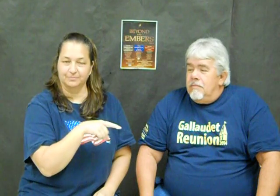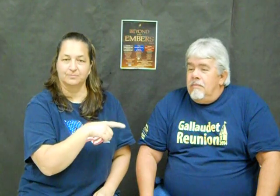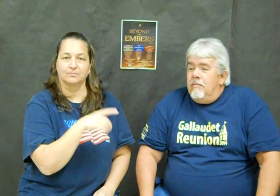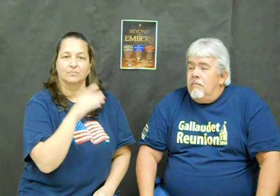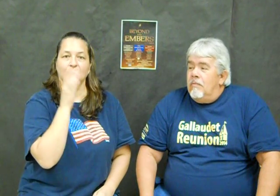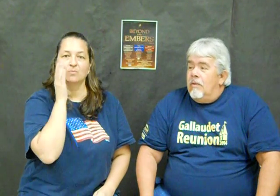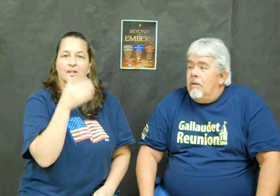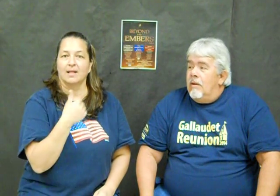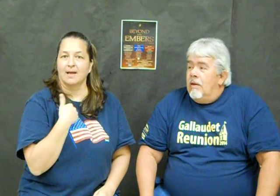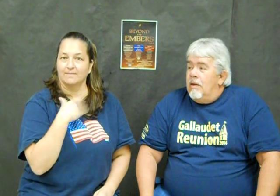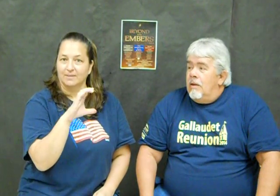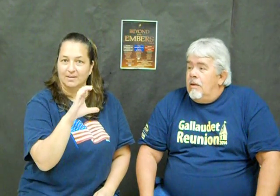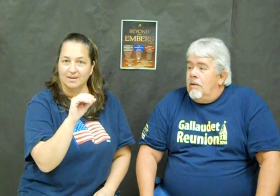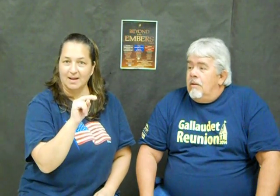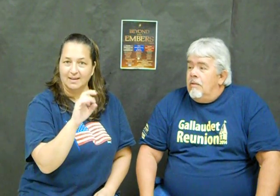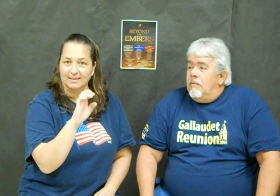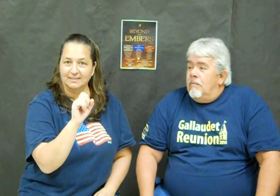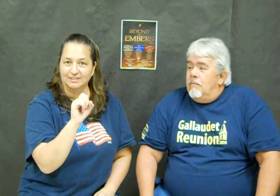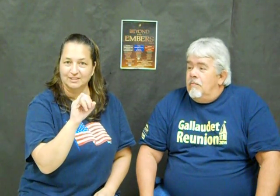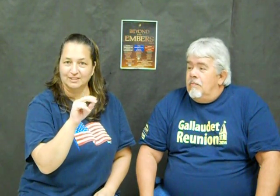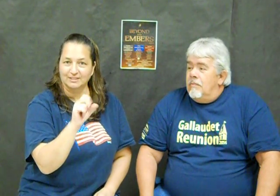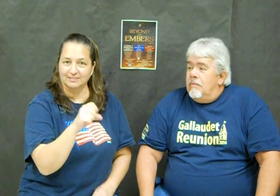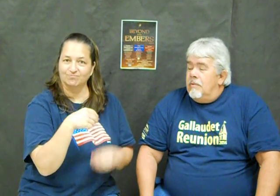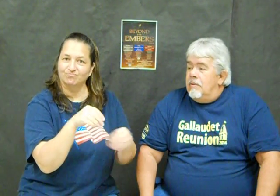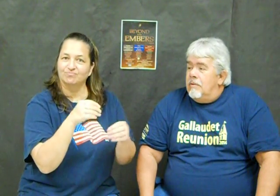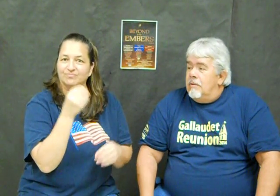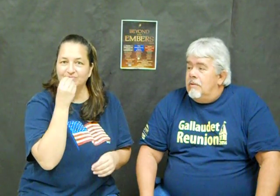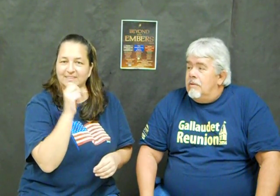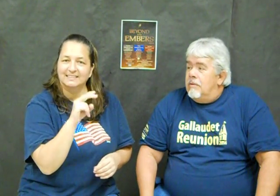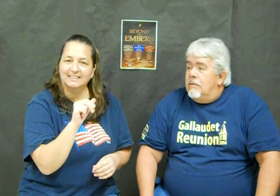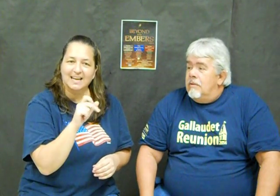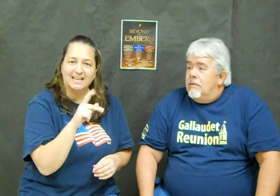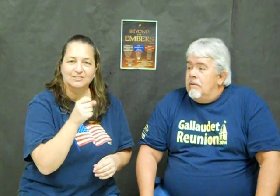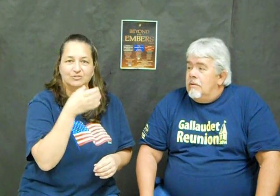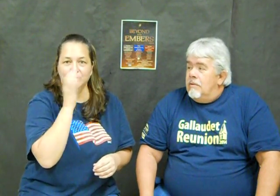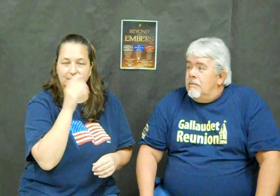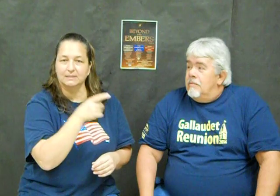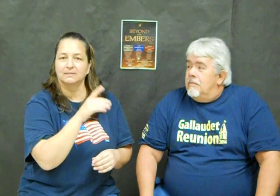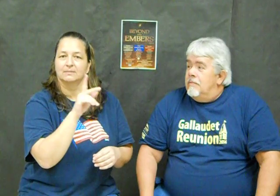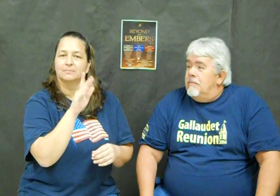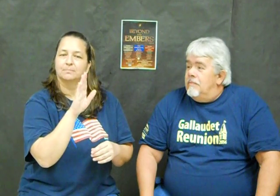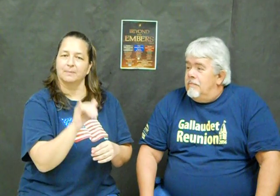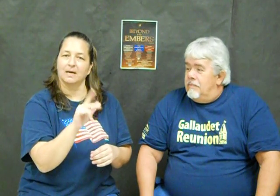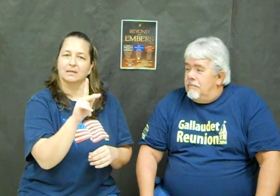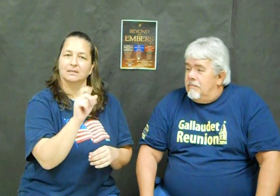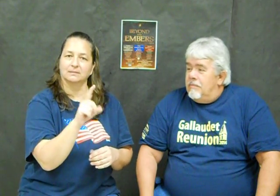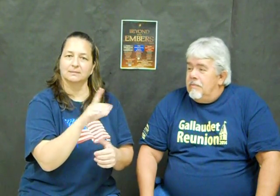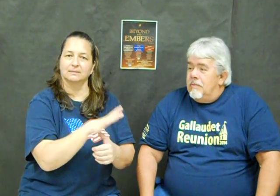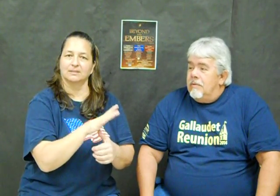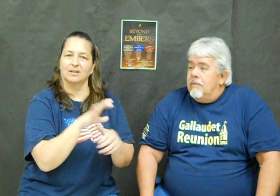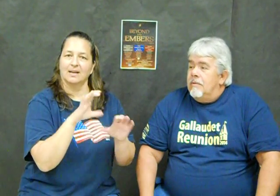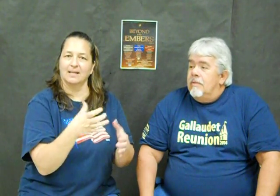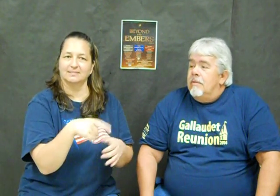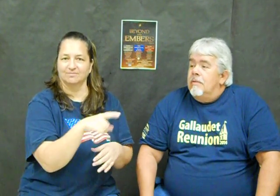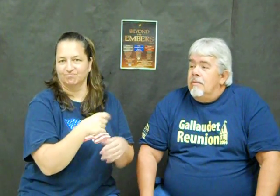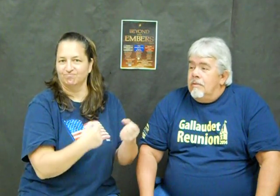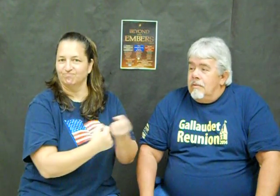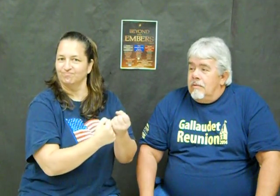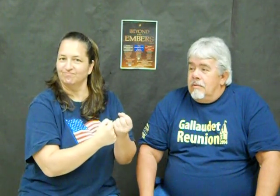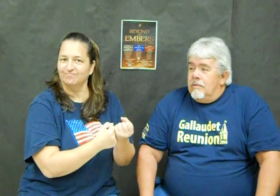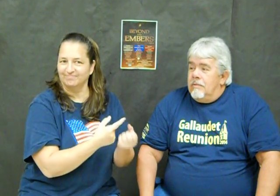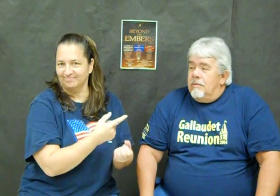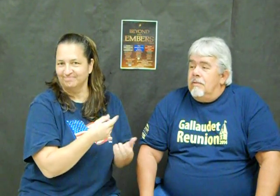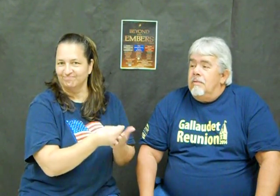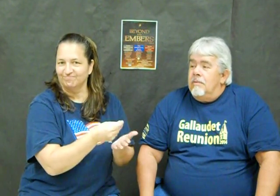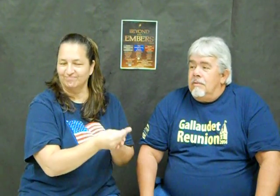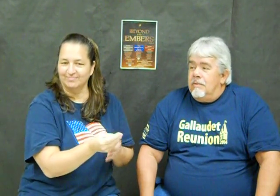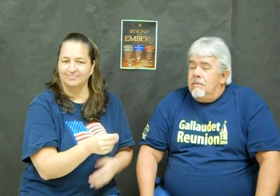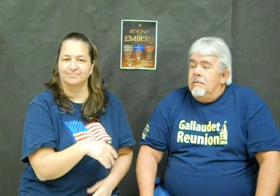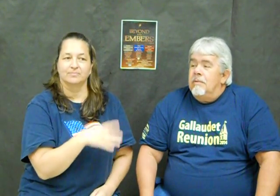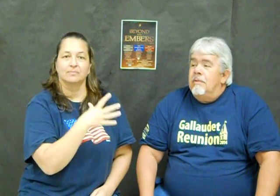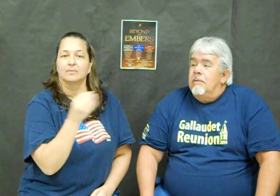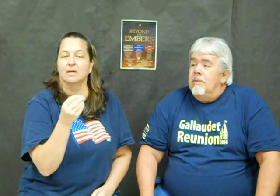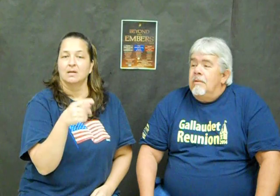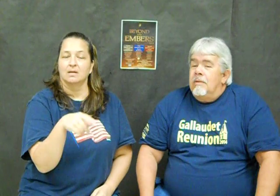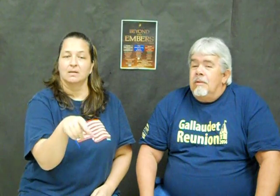We will have concessions selling snacks and drinks by KSD's Senior Class. Support them by buying some.